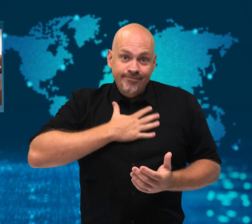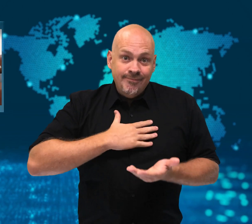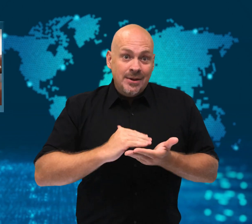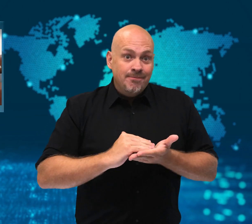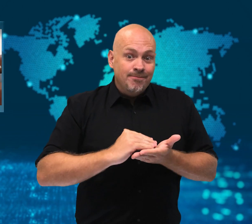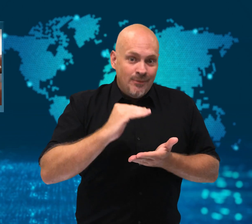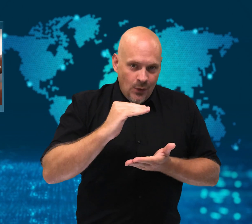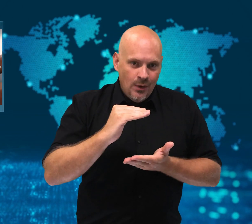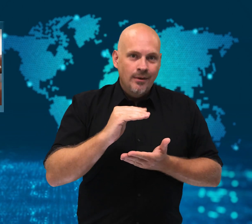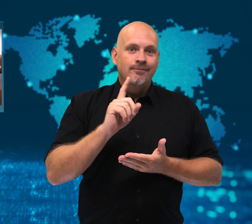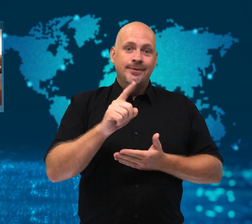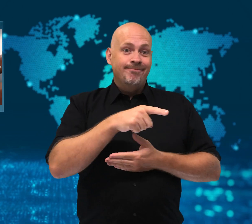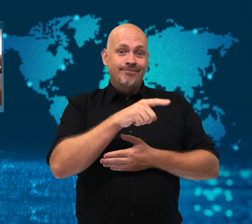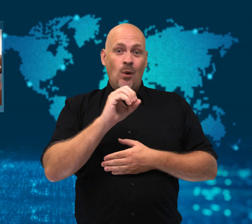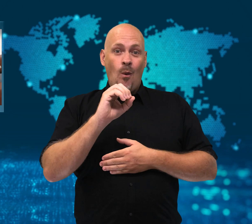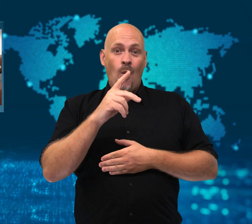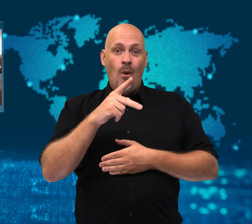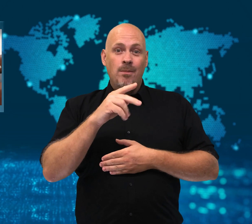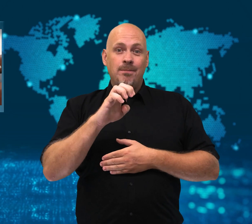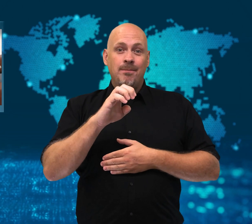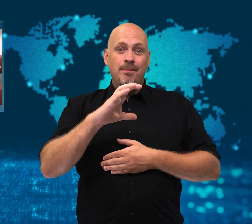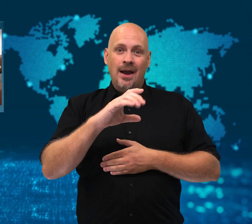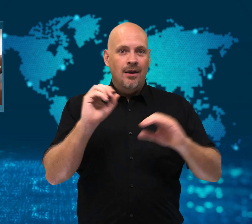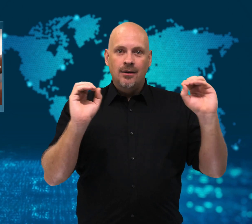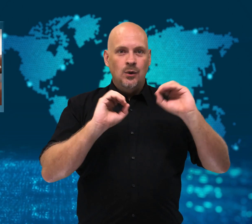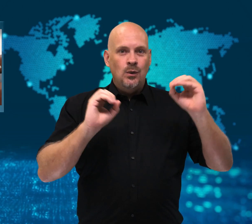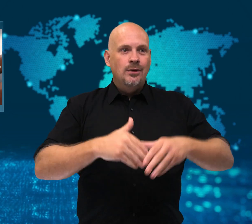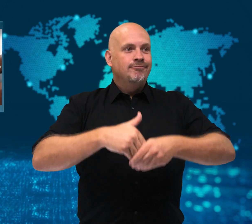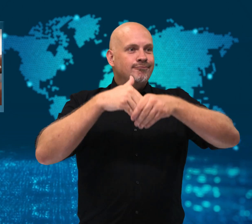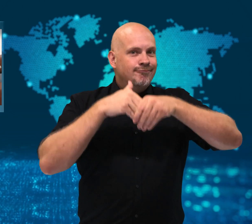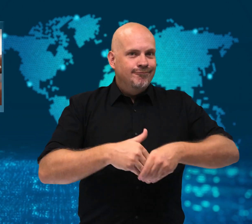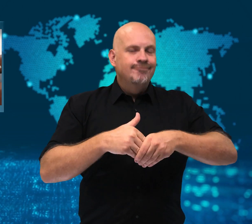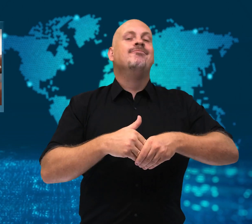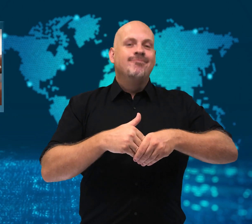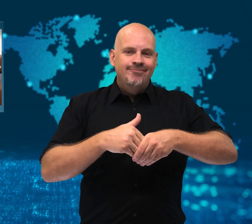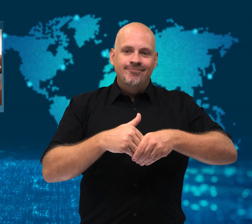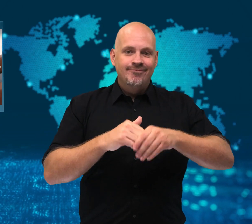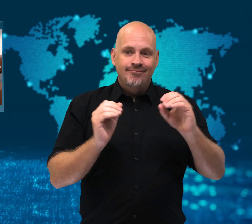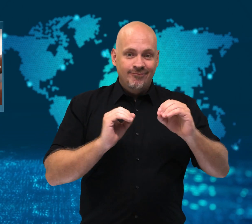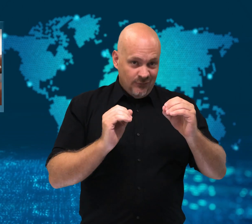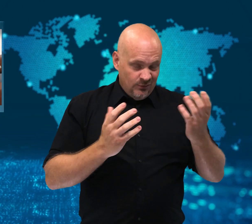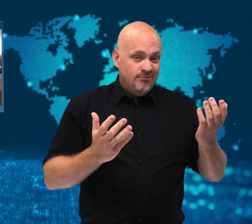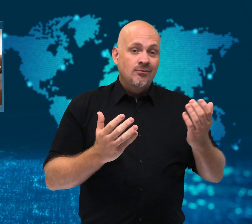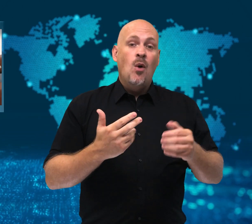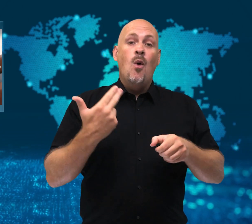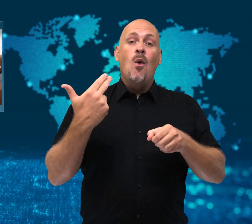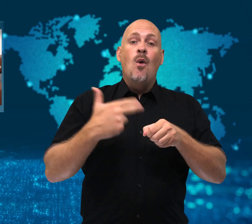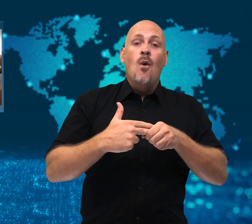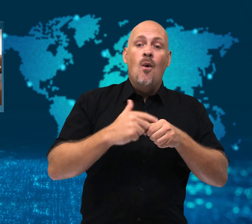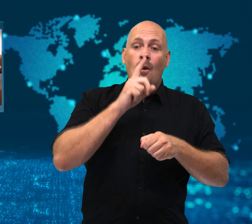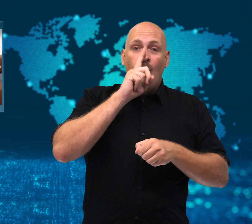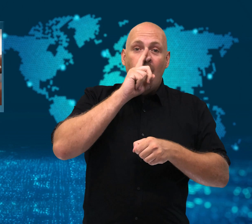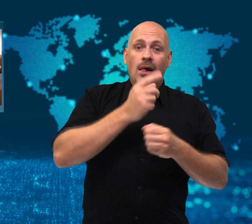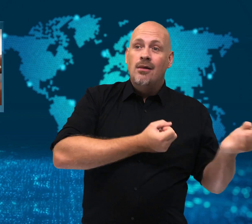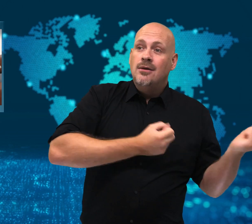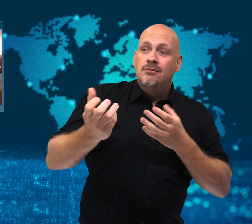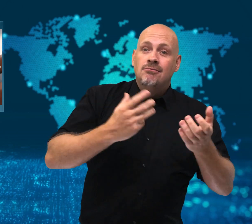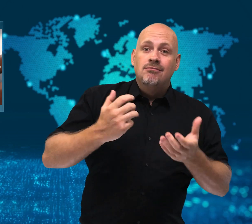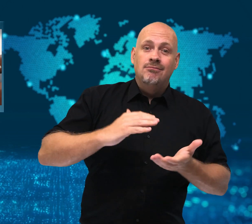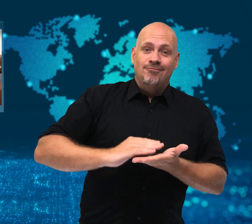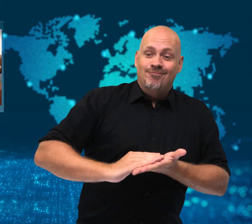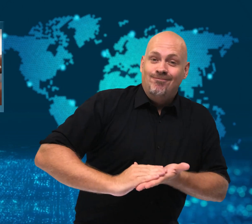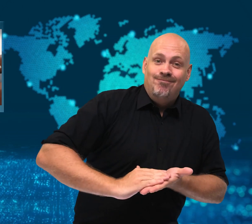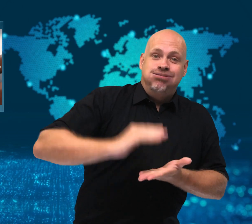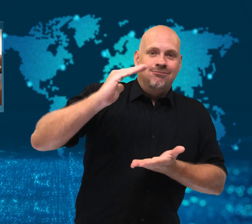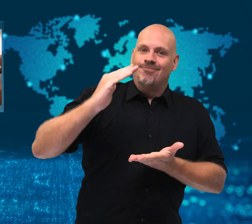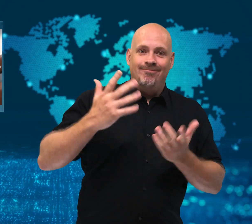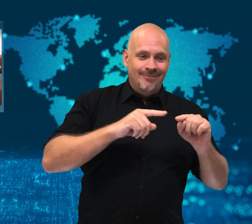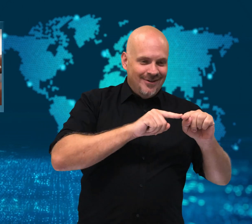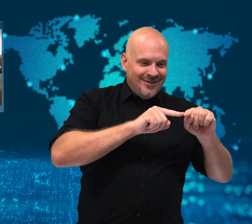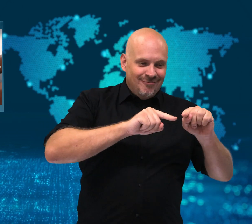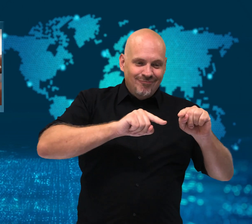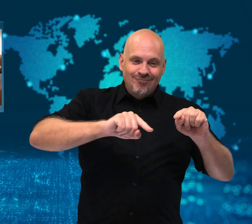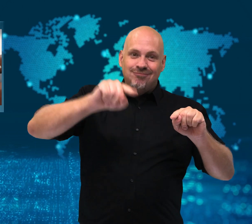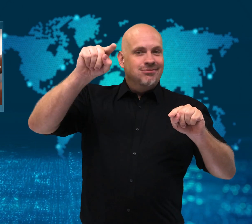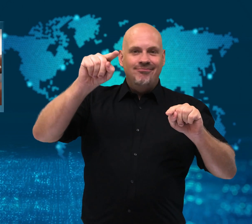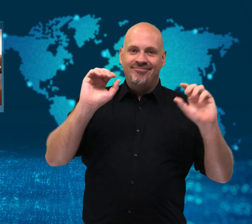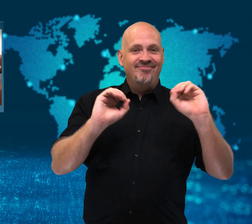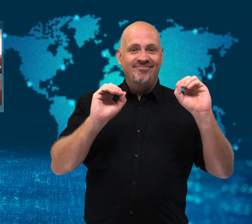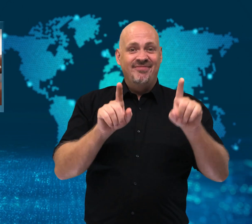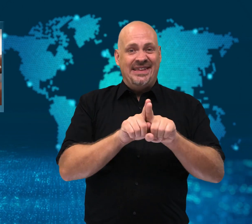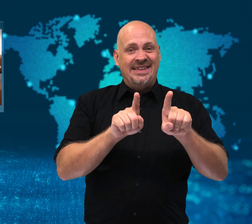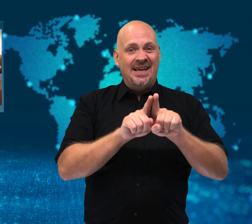OPEC’s failure to agree means there will be no boost in oil production.